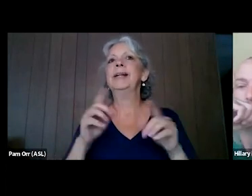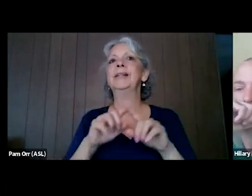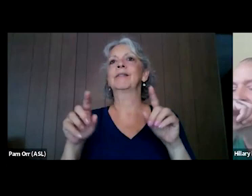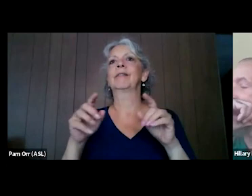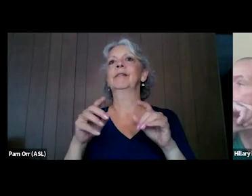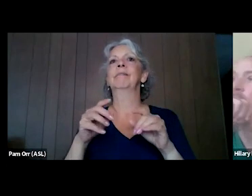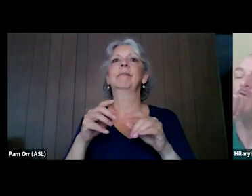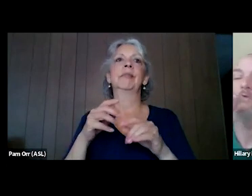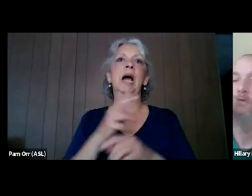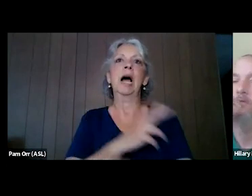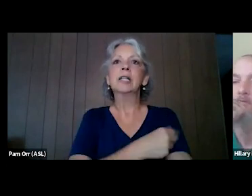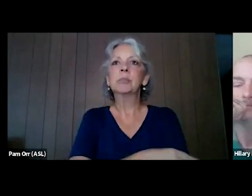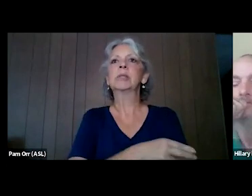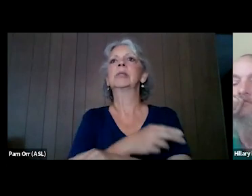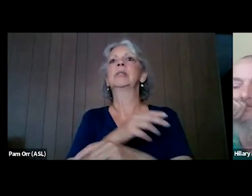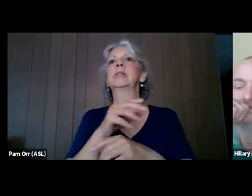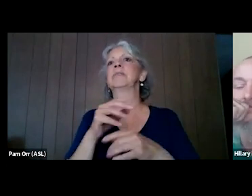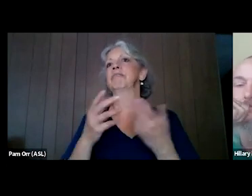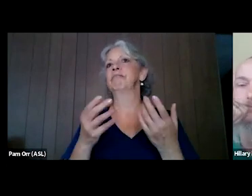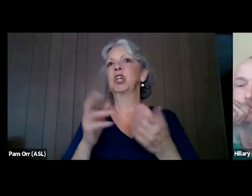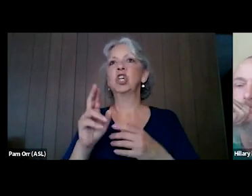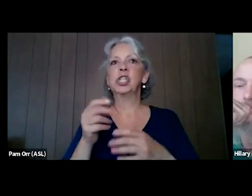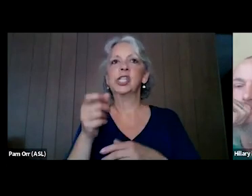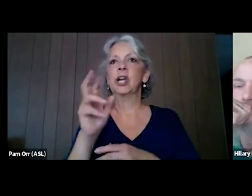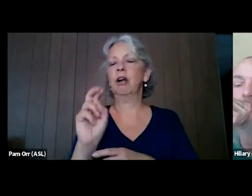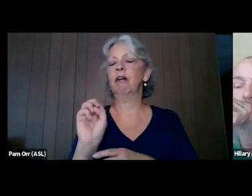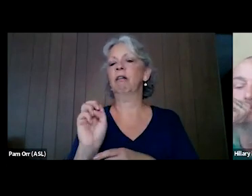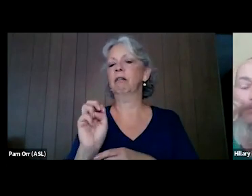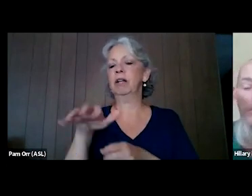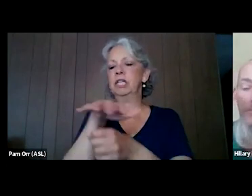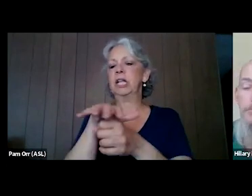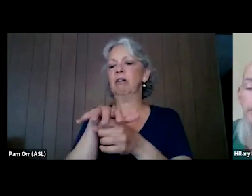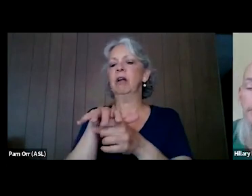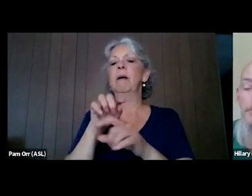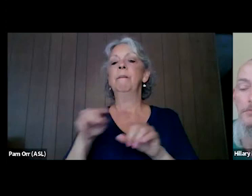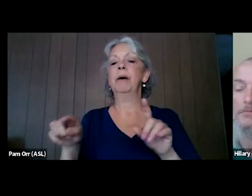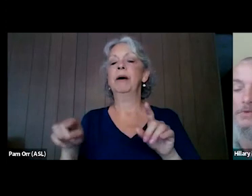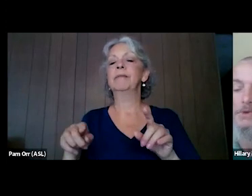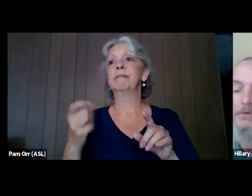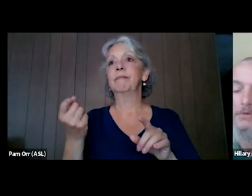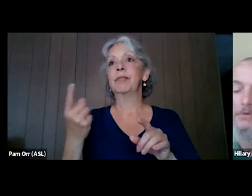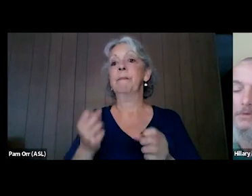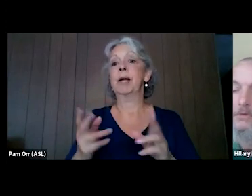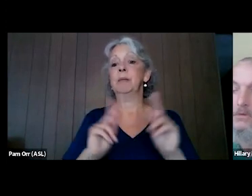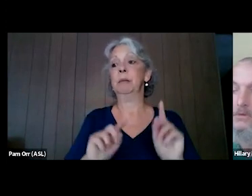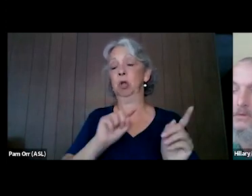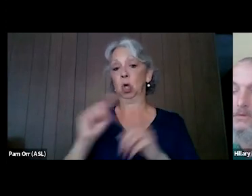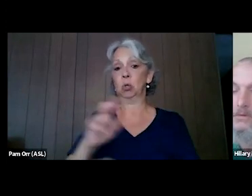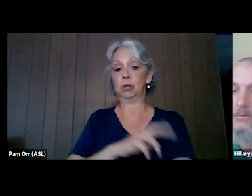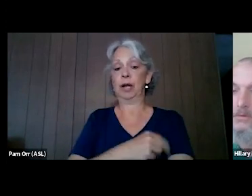kind of in the backyards of most of the areas where a lot of our folks are living. But even so, a lot of our folks are going to the hospitals and being told